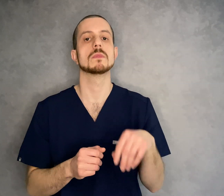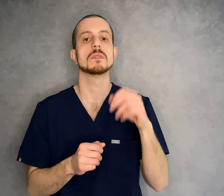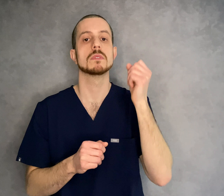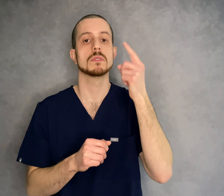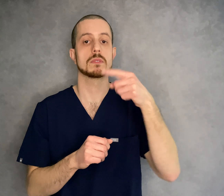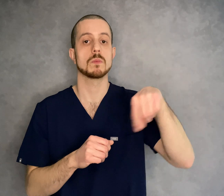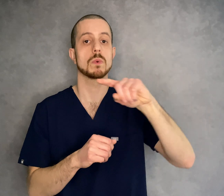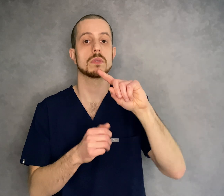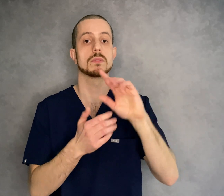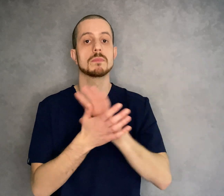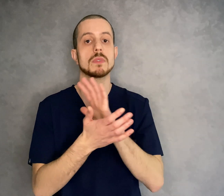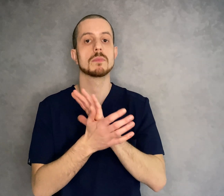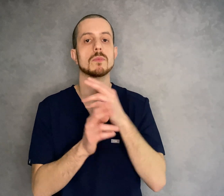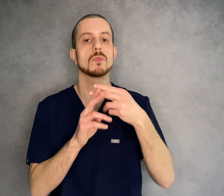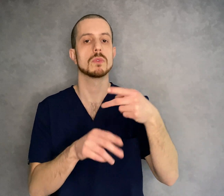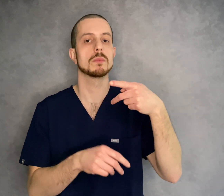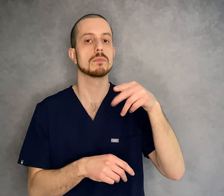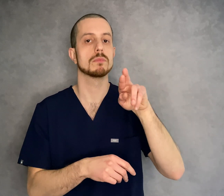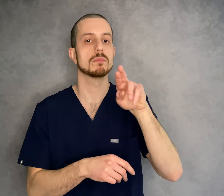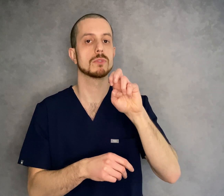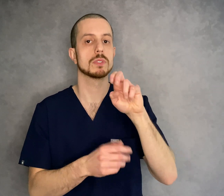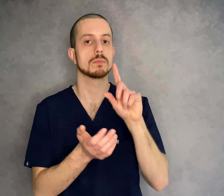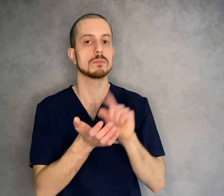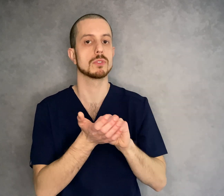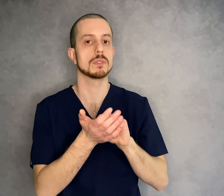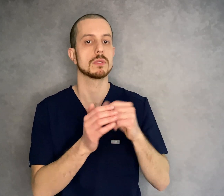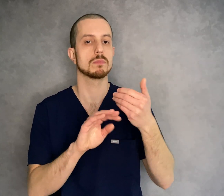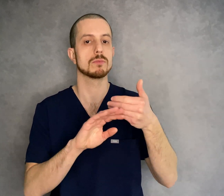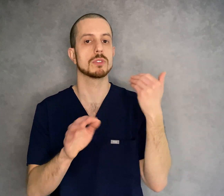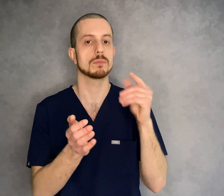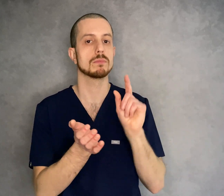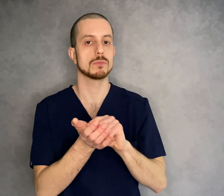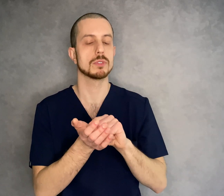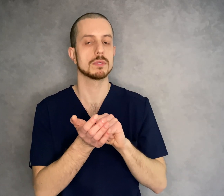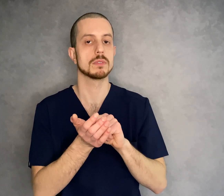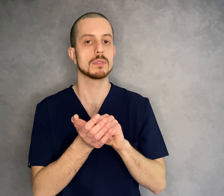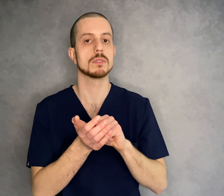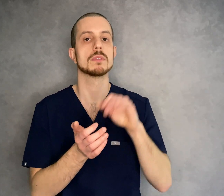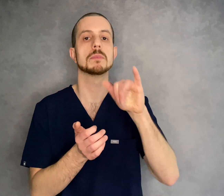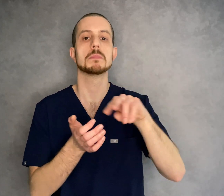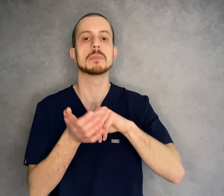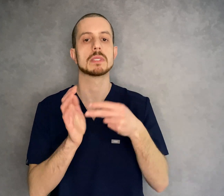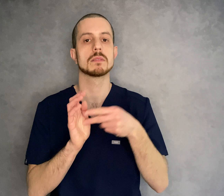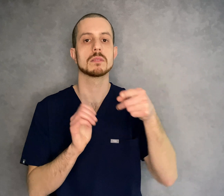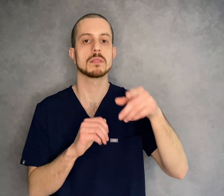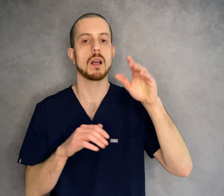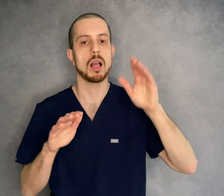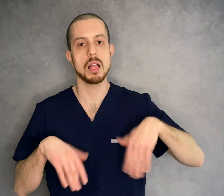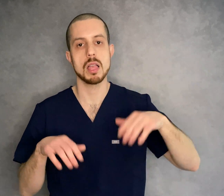Understand that these papers are called "preprints.